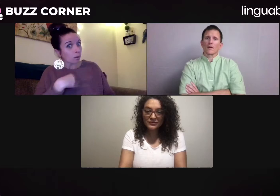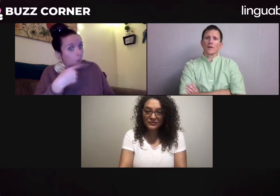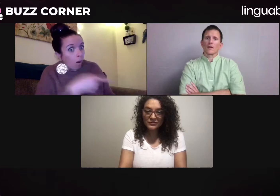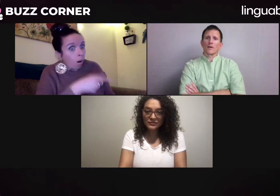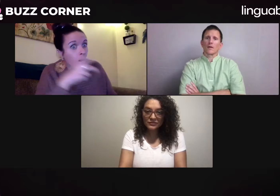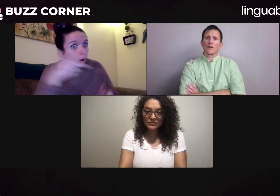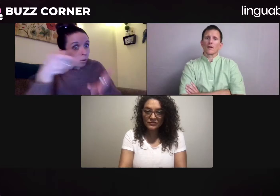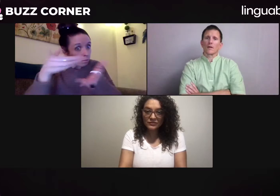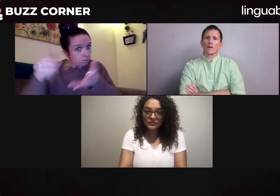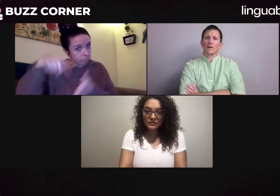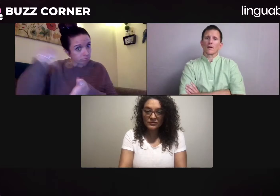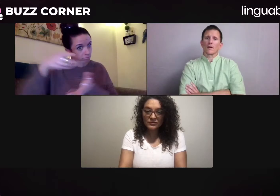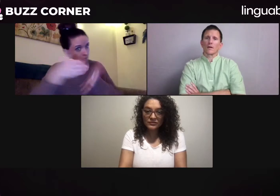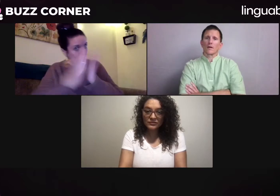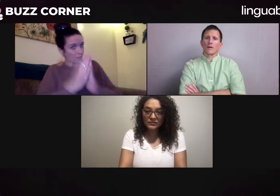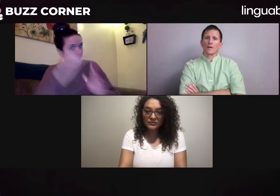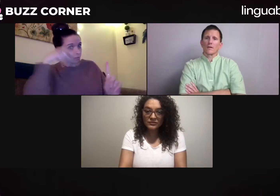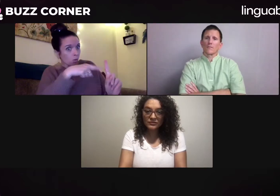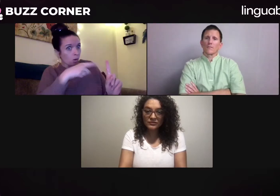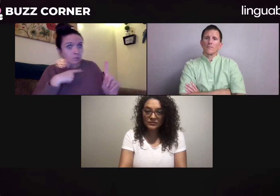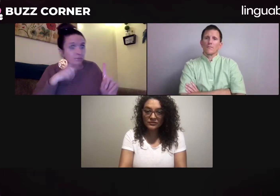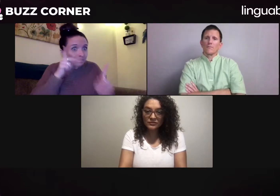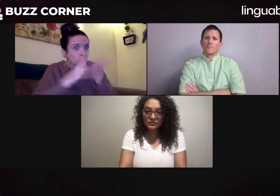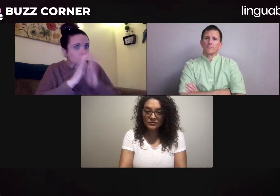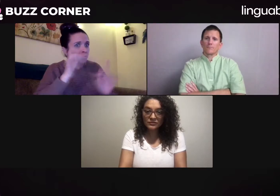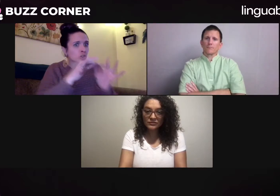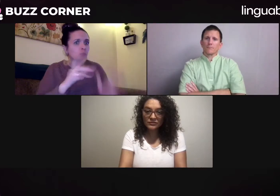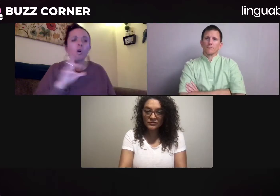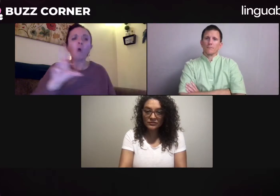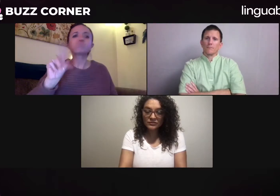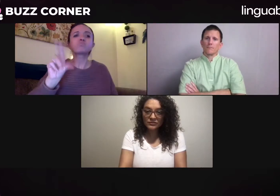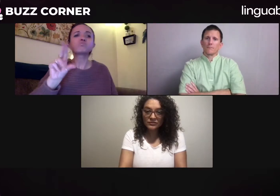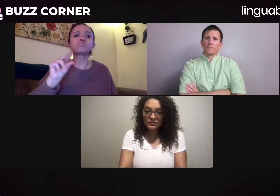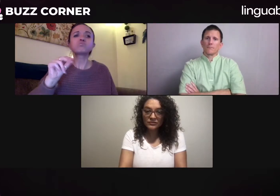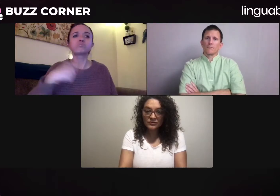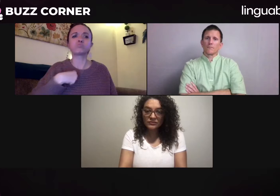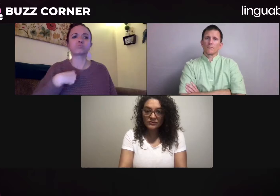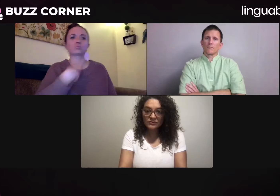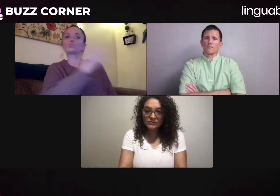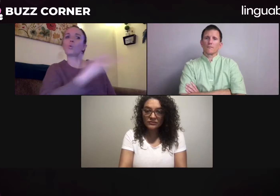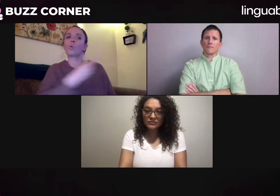if they were deaf also, but they said they were the interpreter. And they also said that